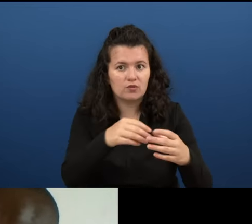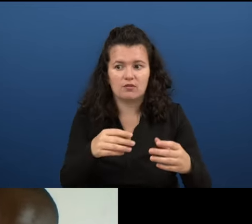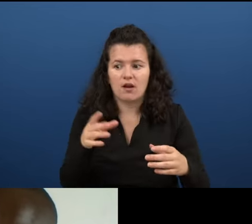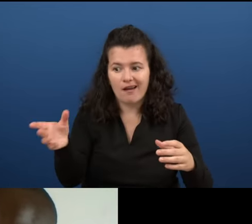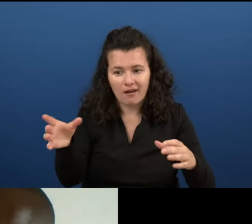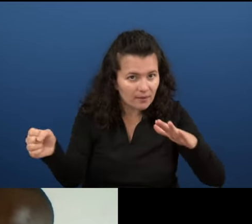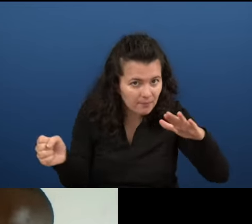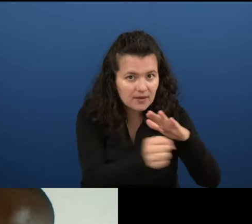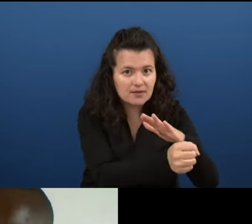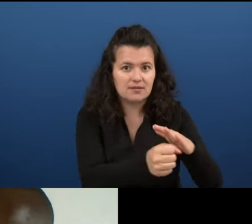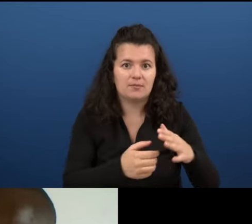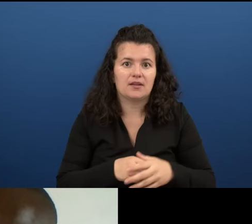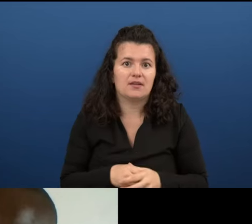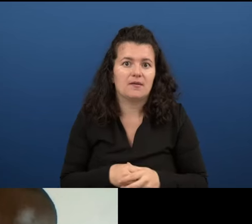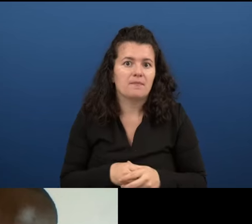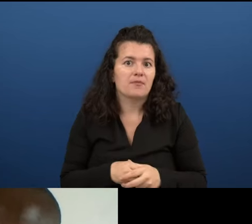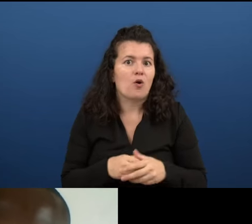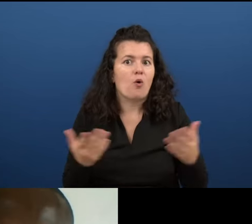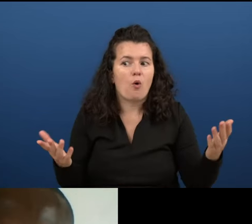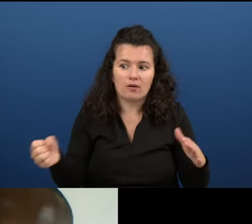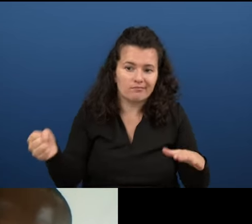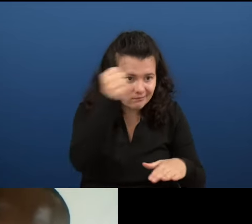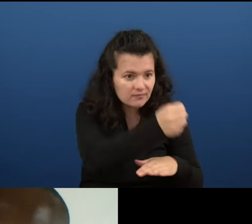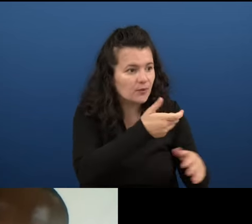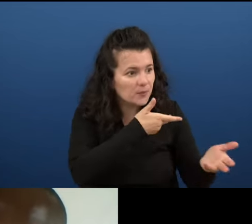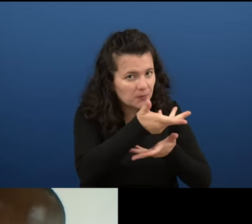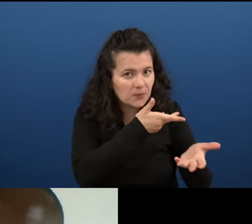actively participating in employment 11:24:28 that we have customers who are we